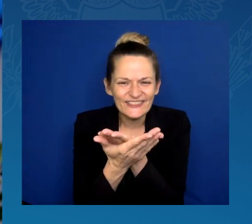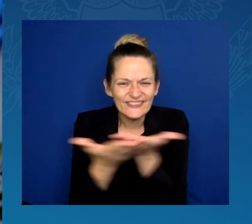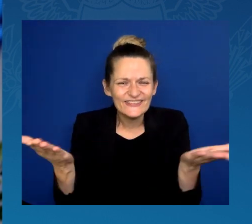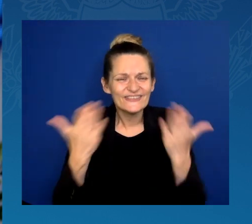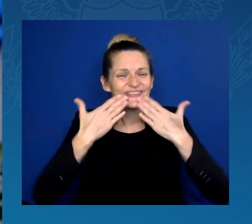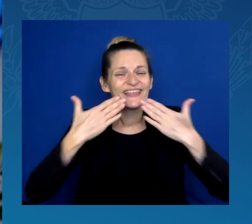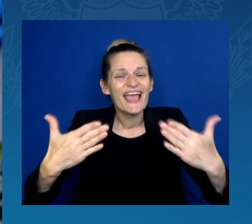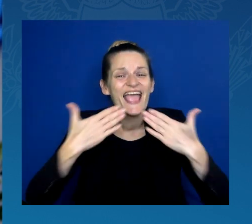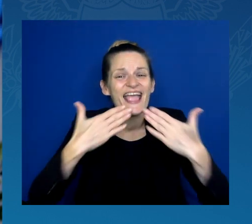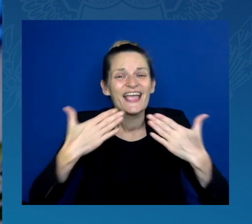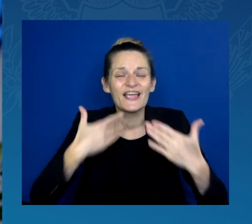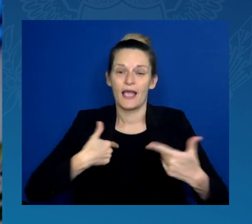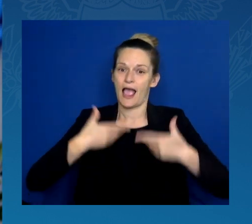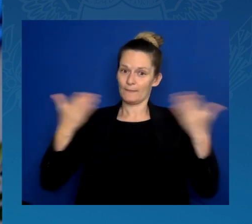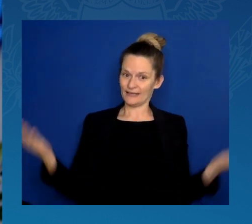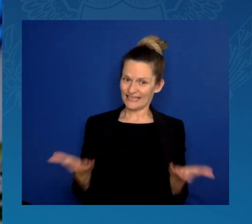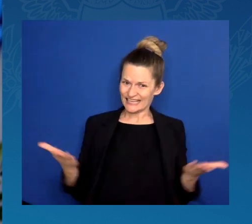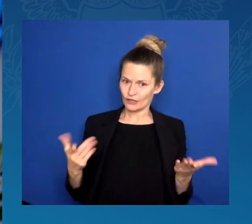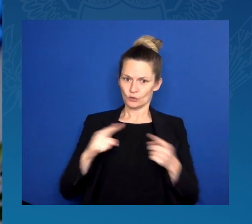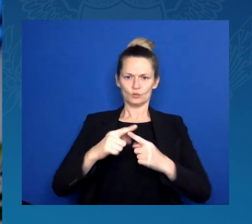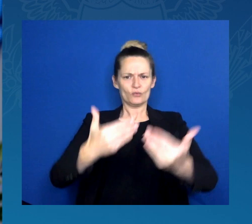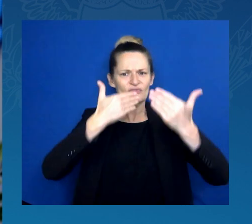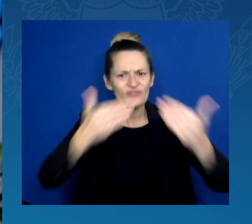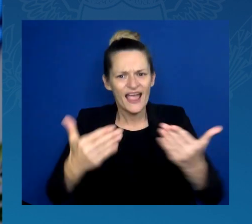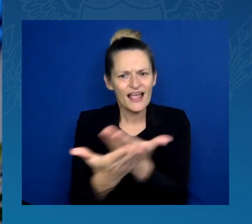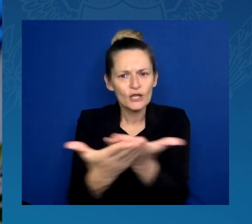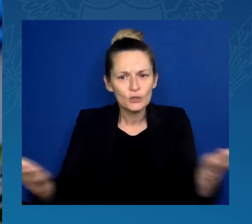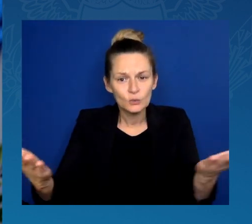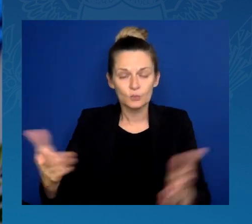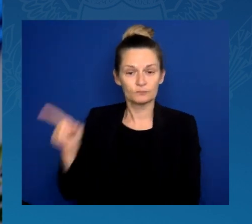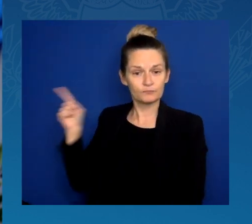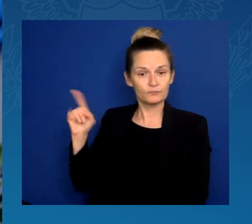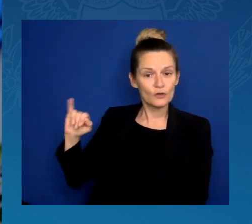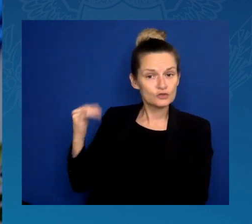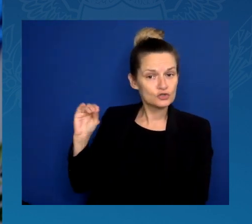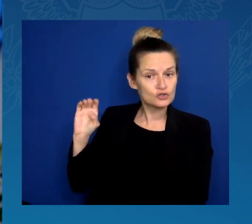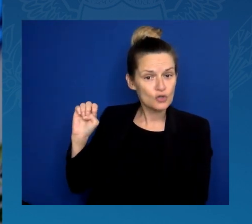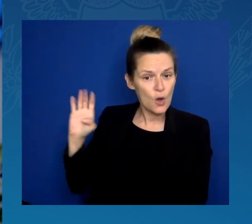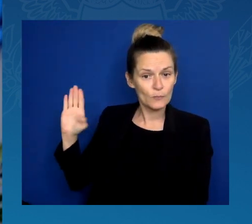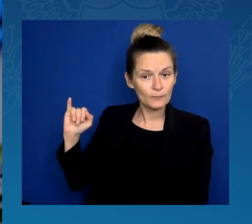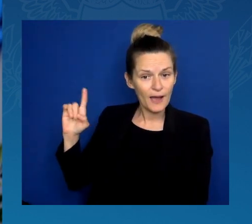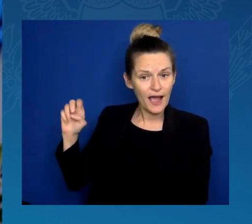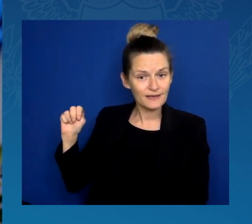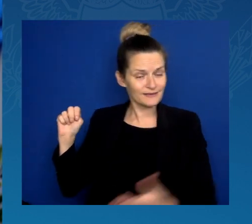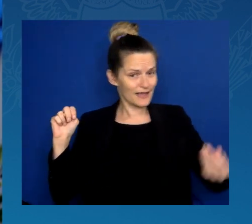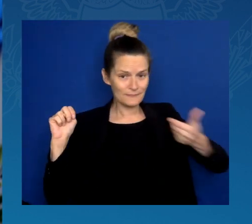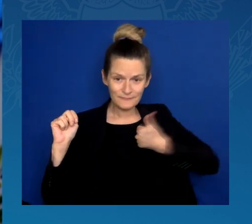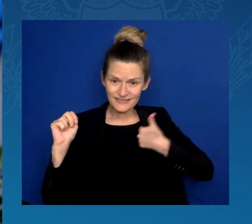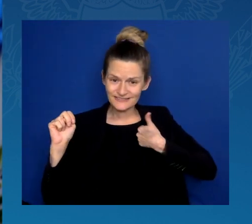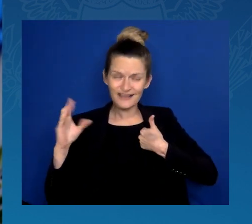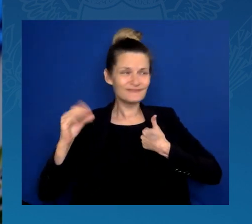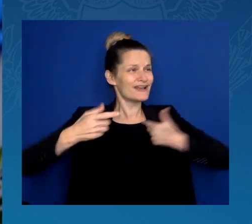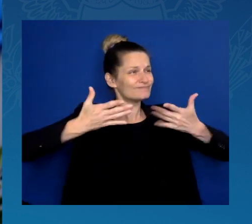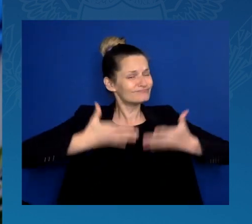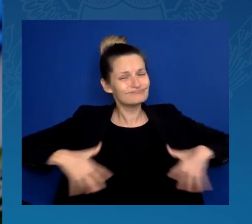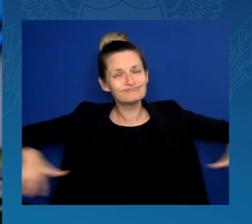On behalf of Joe Biden, myself, our country, thank you, United Steelworkers, for all that you are,